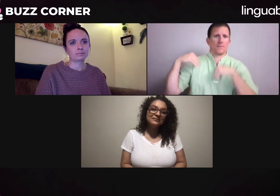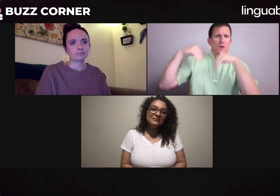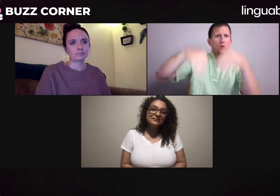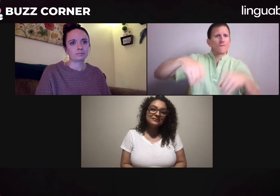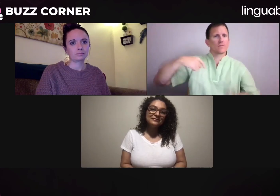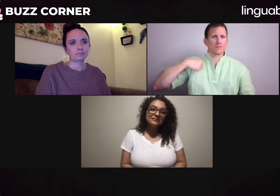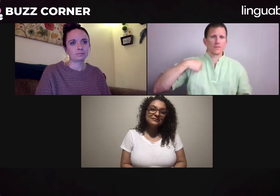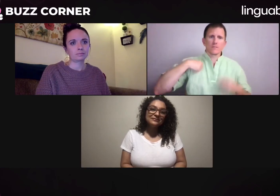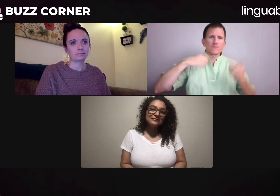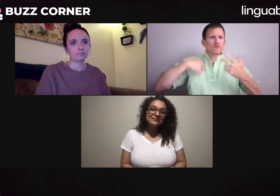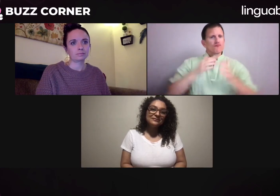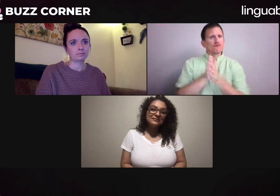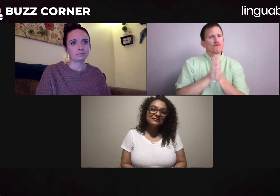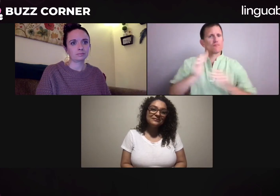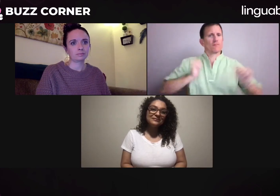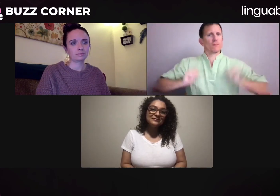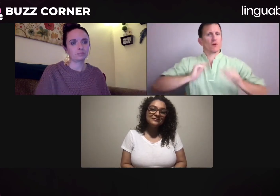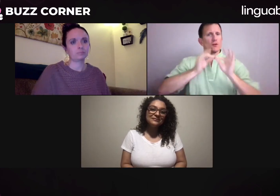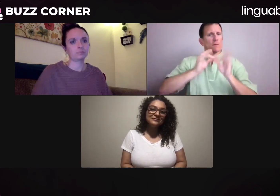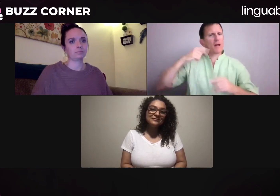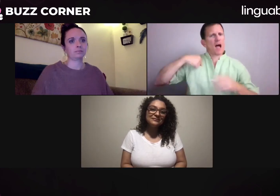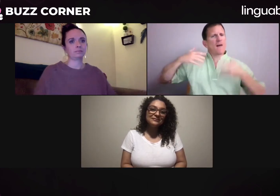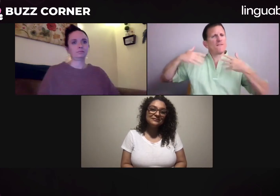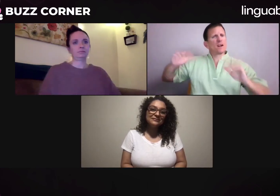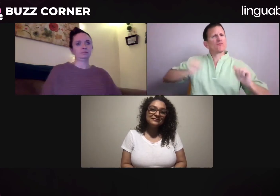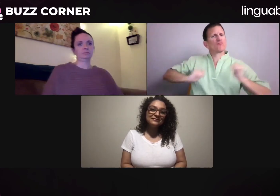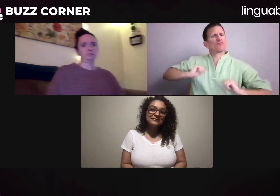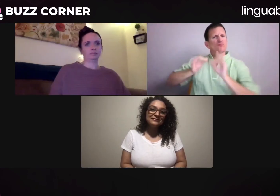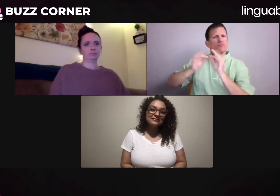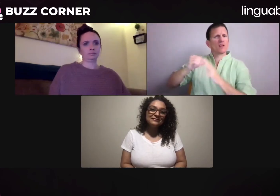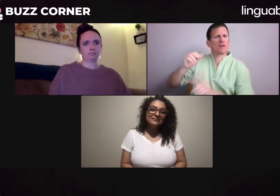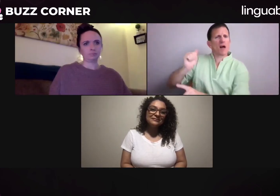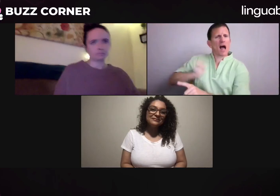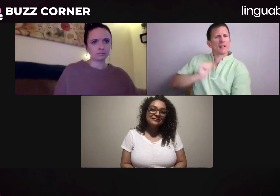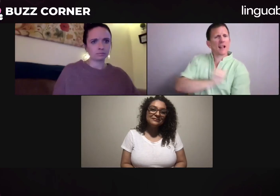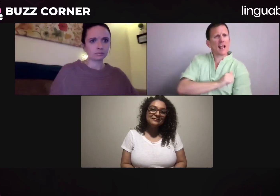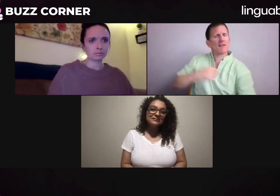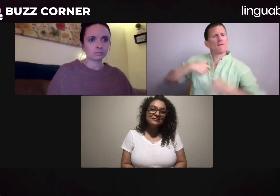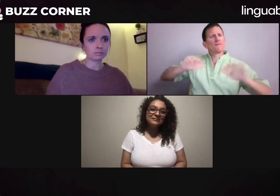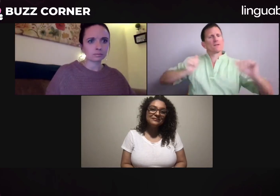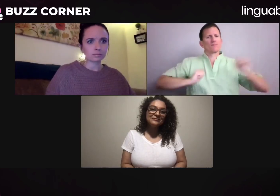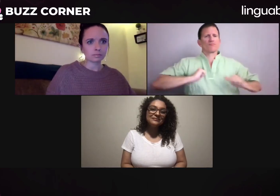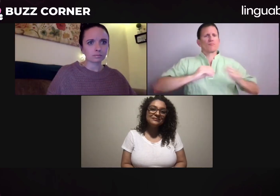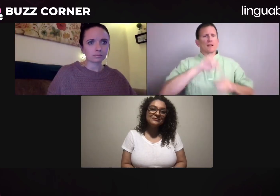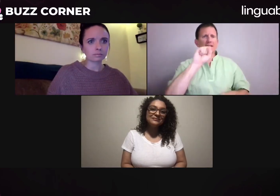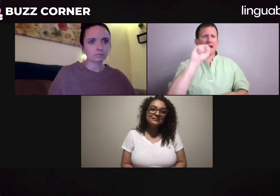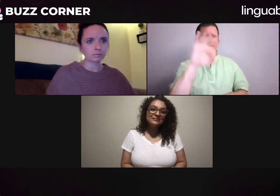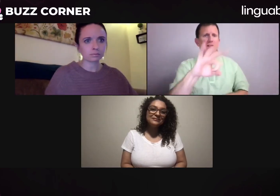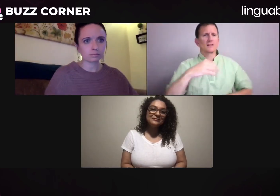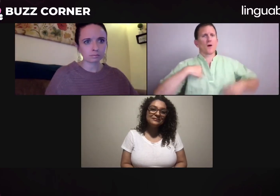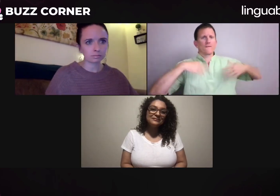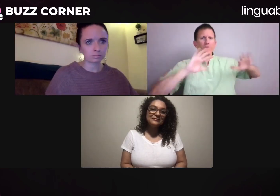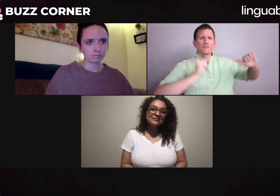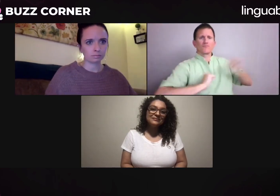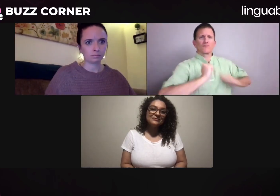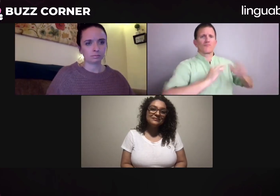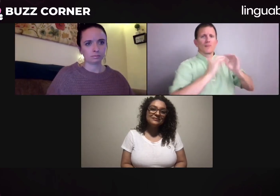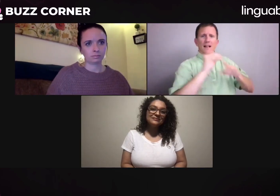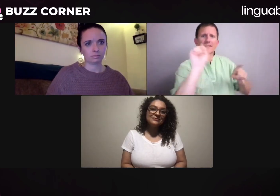and I an into performance interpreting and I done that in Atlanta and I've done that in San Francisco, I've done it in Seattle,